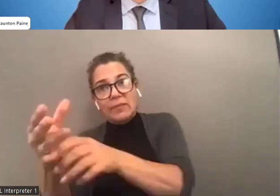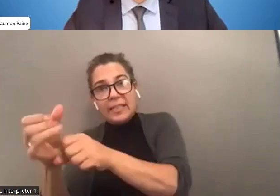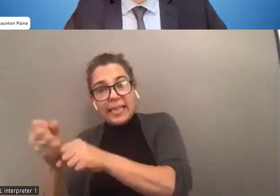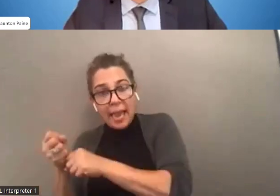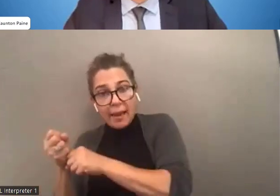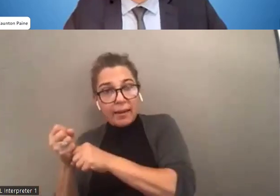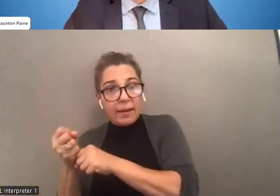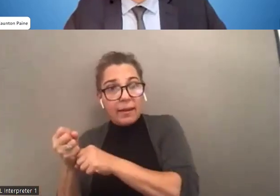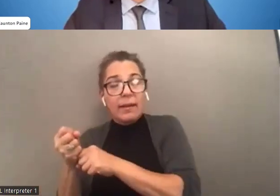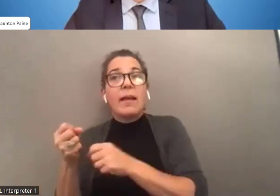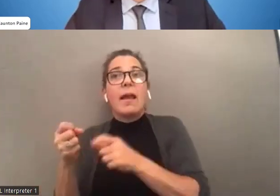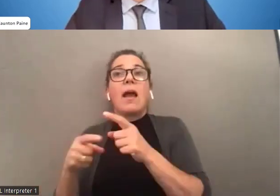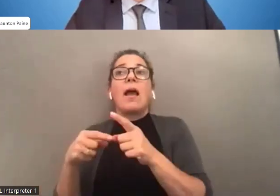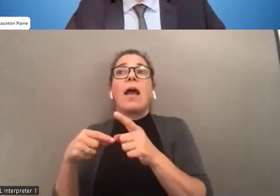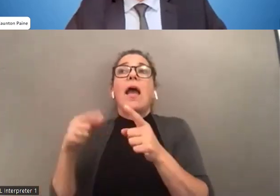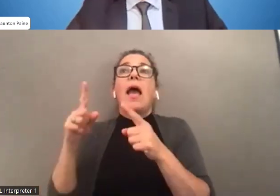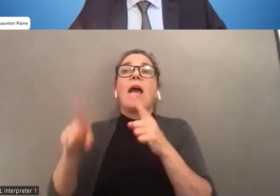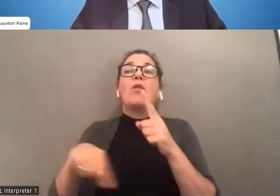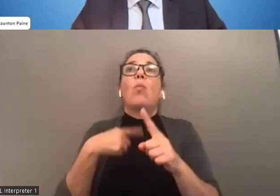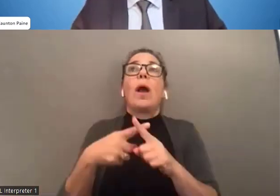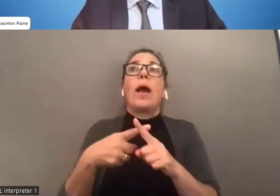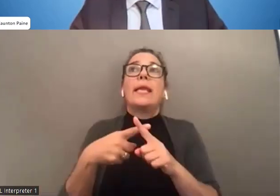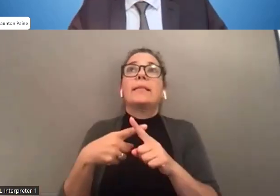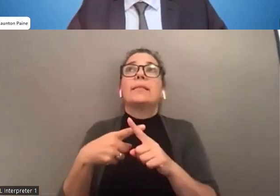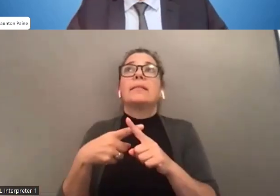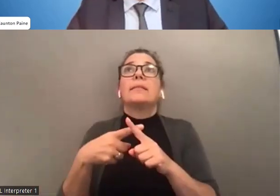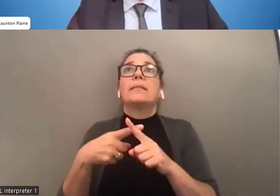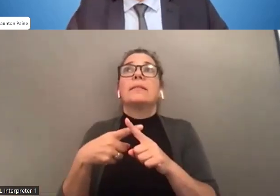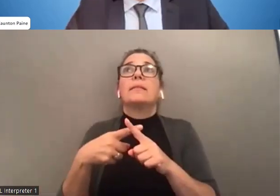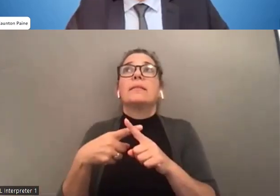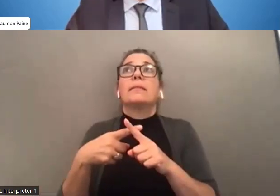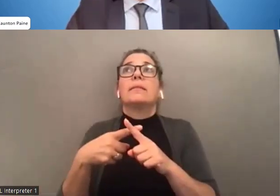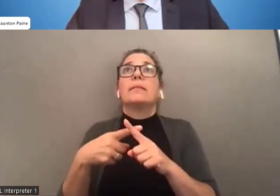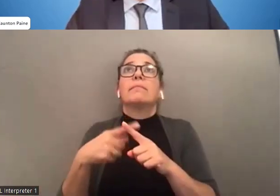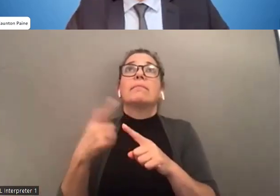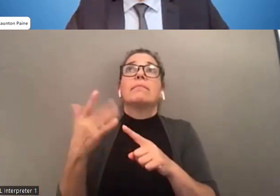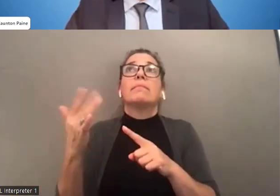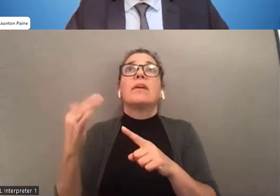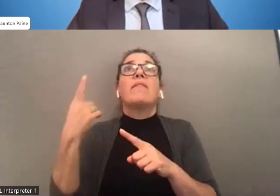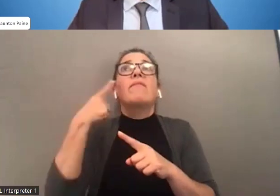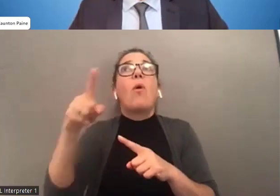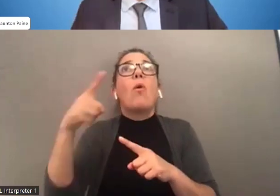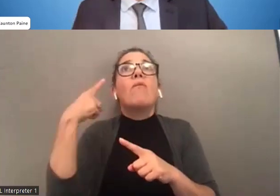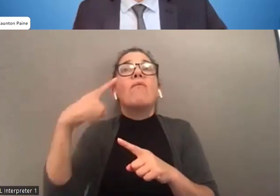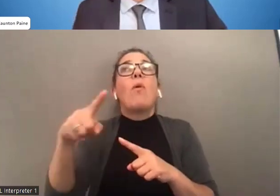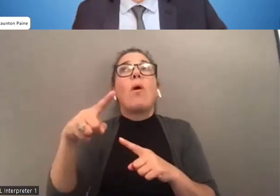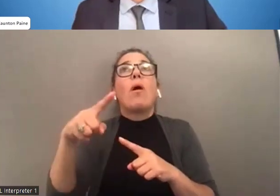and when it's, you know, for a sort of, like, actually existing consent.